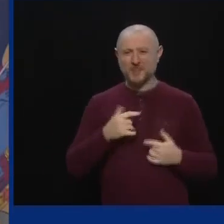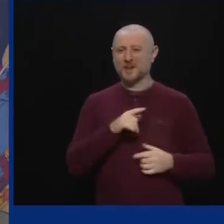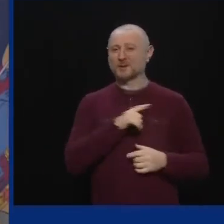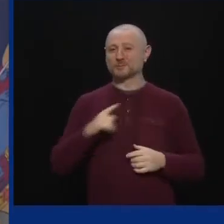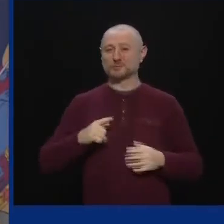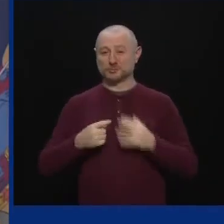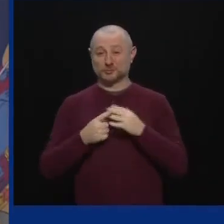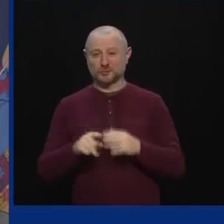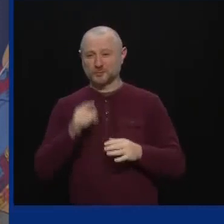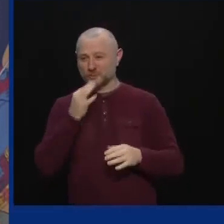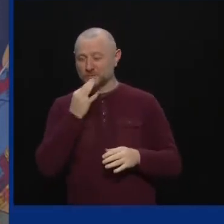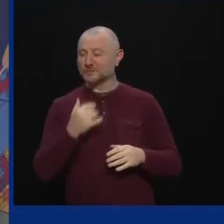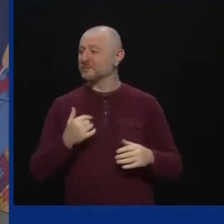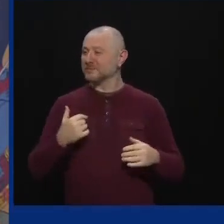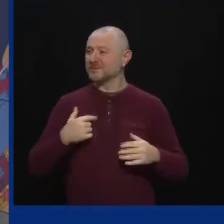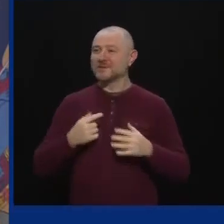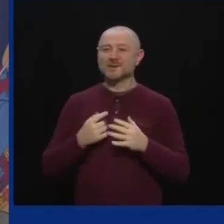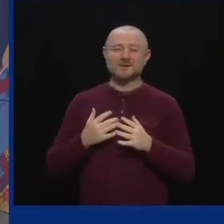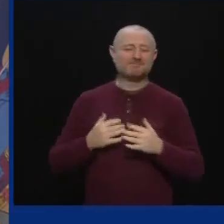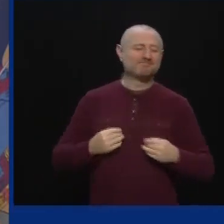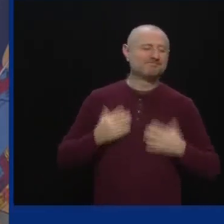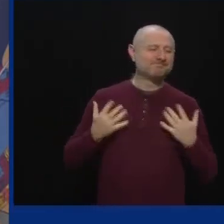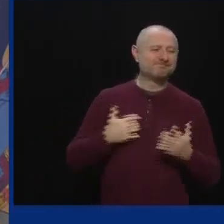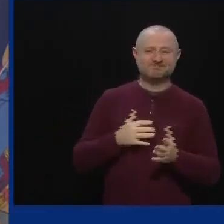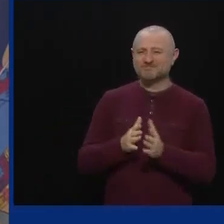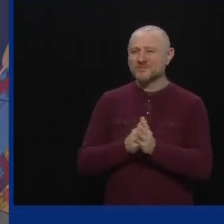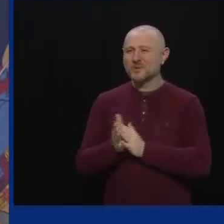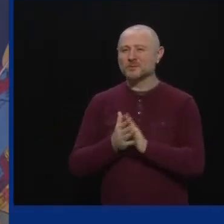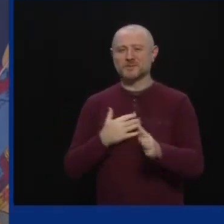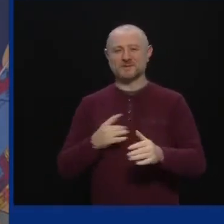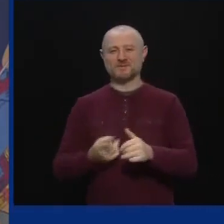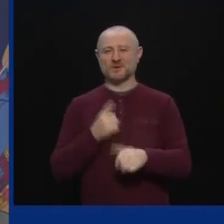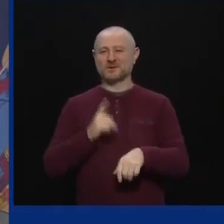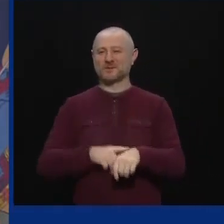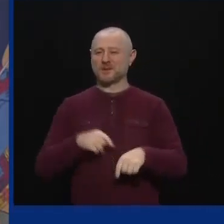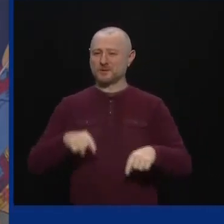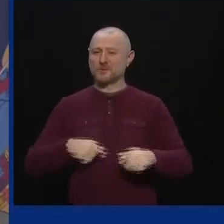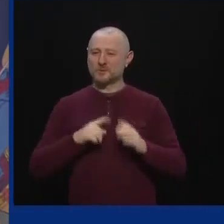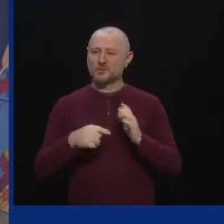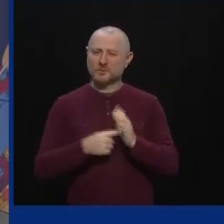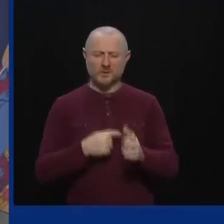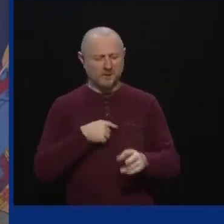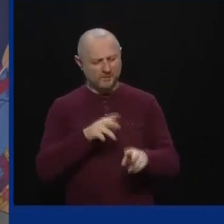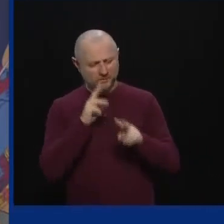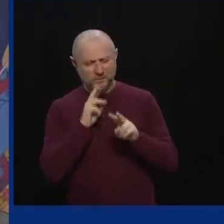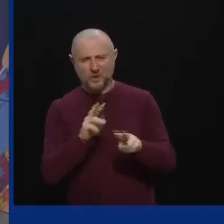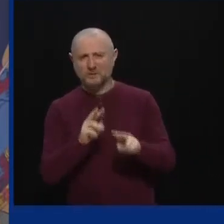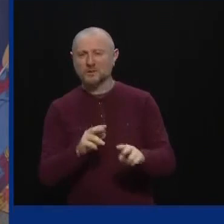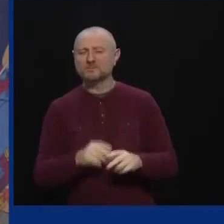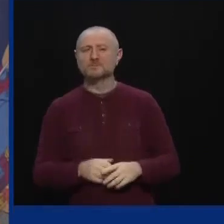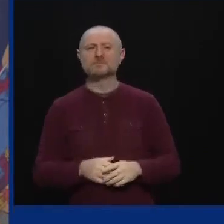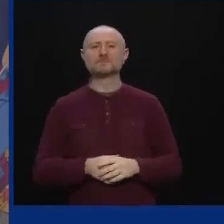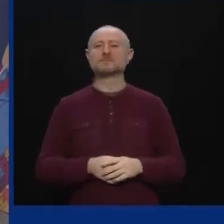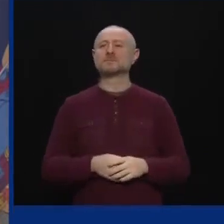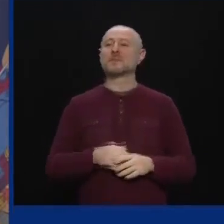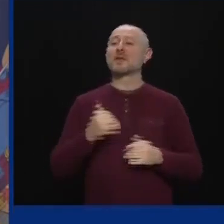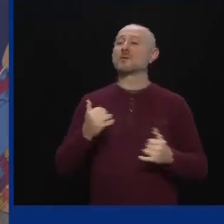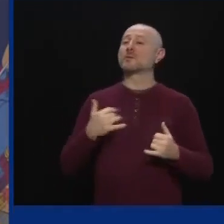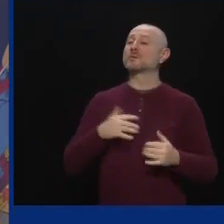SECRETARY JENNIFER GRANHOLM. I WANT TO THANK SENATOR BREZ LYNN FOR ALL HE DOES. WE HAVE AN EXCITING SESSION COMING UP.